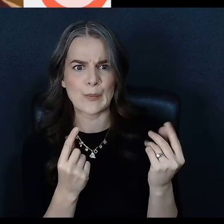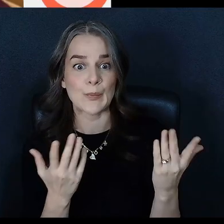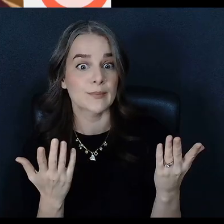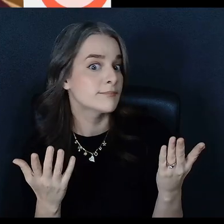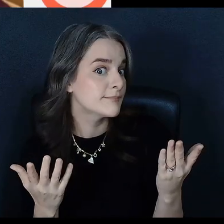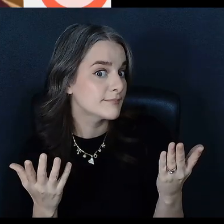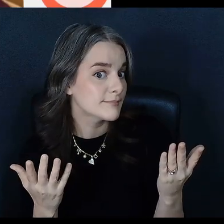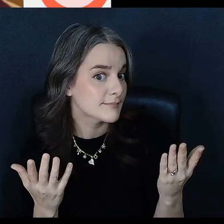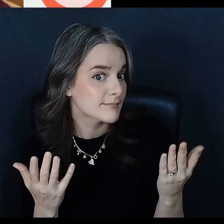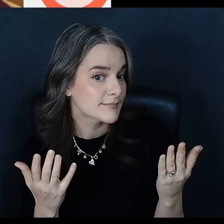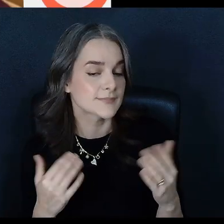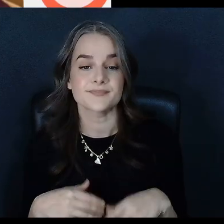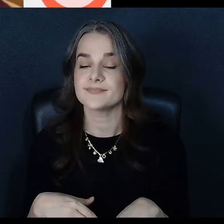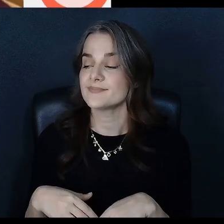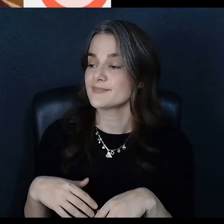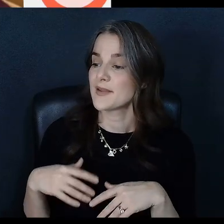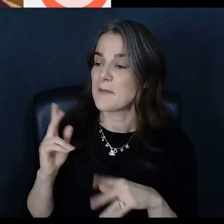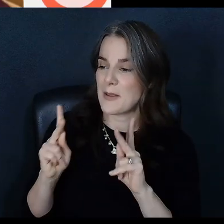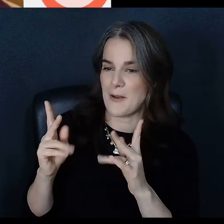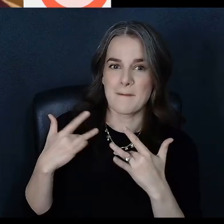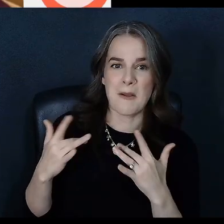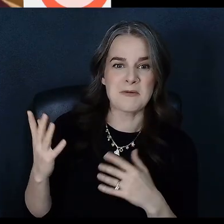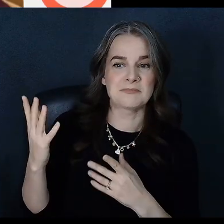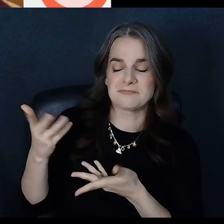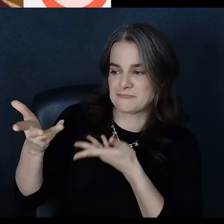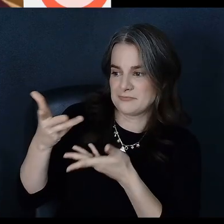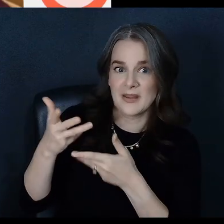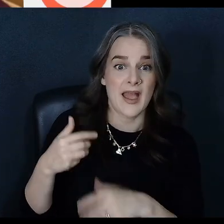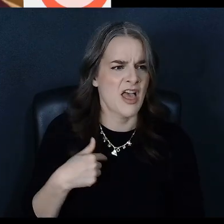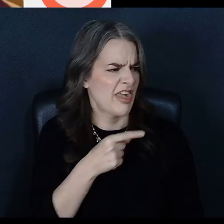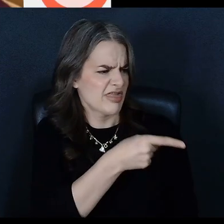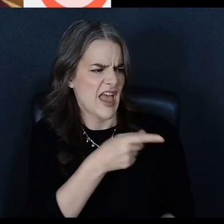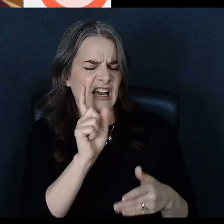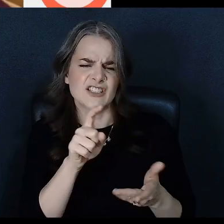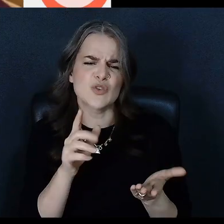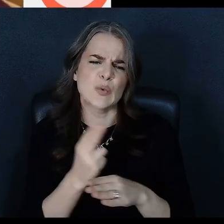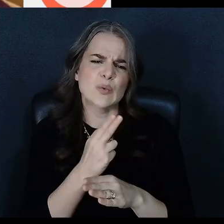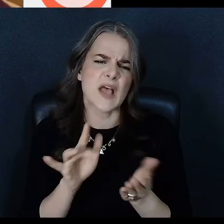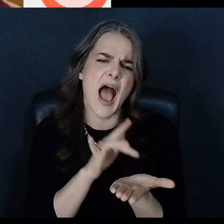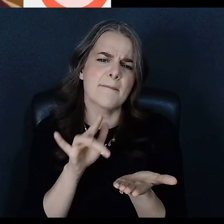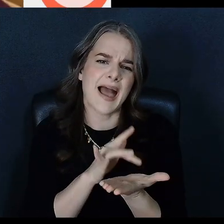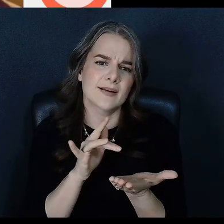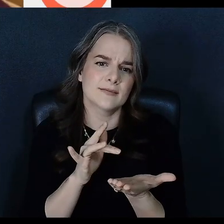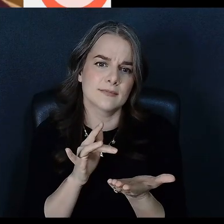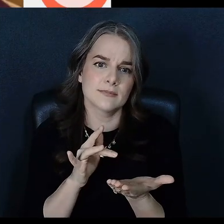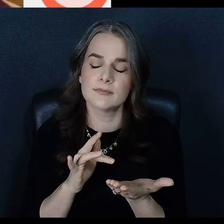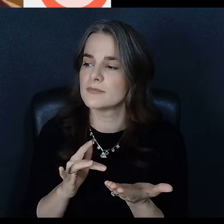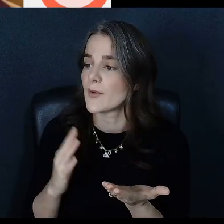well, this person needs to use an iPad. OK, great. Can you guess what my first question might be? The first question is, why?